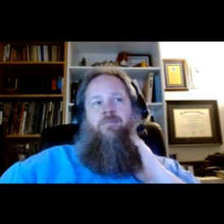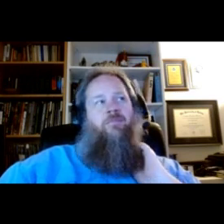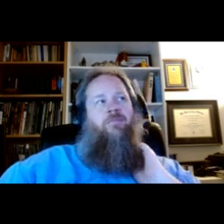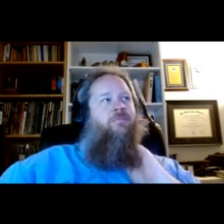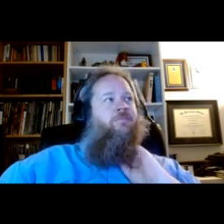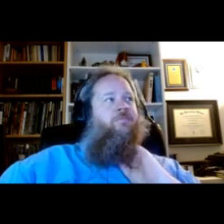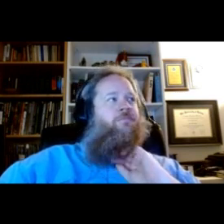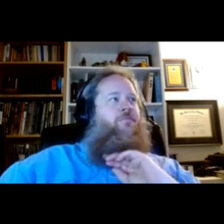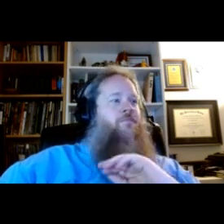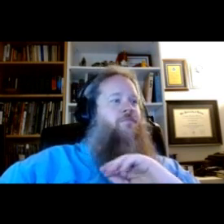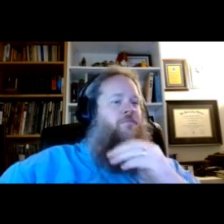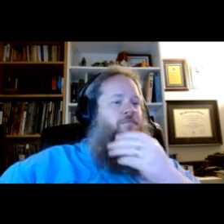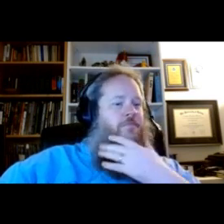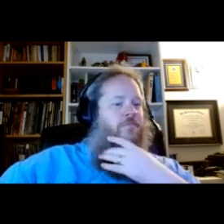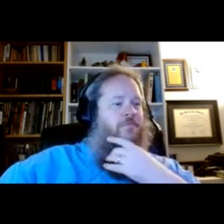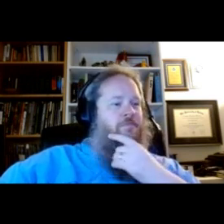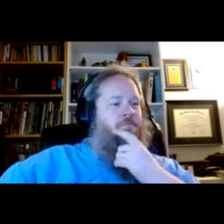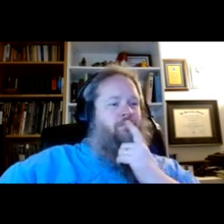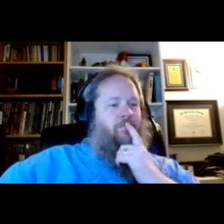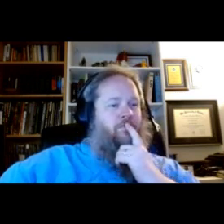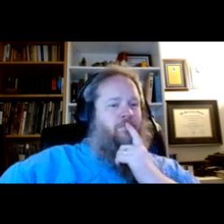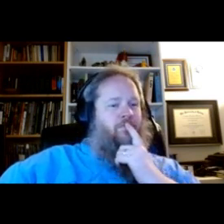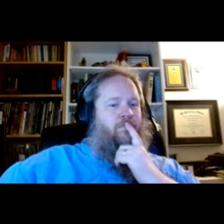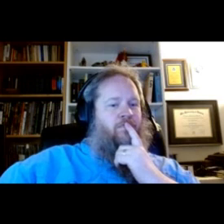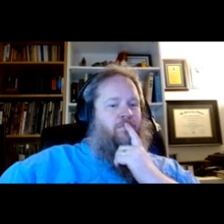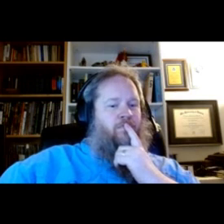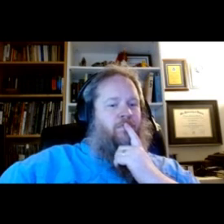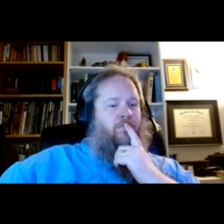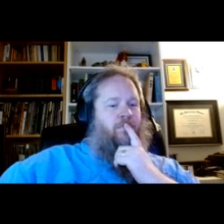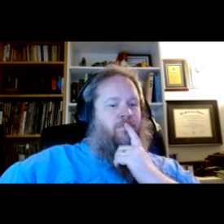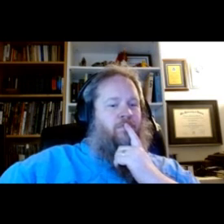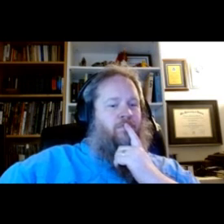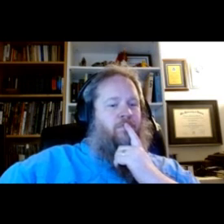are the criteria that will be used to weight proposals.